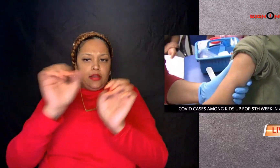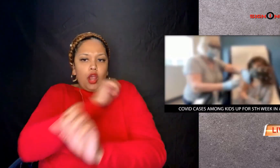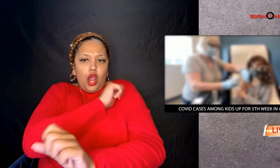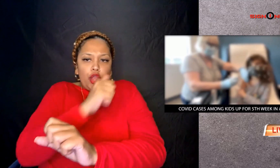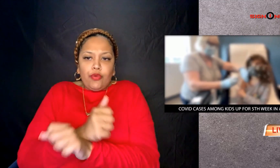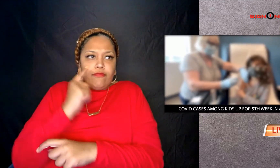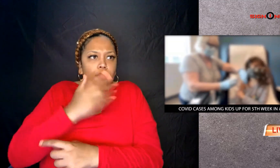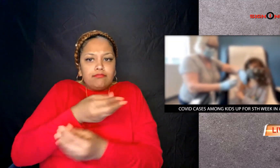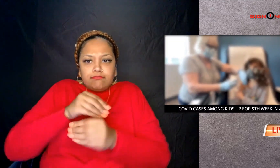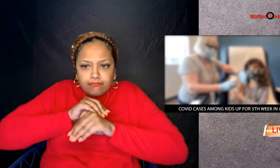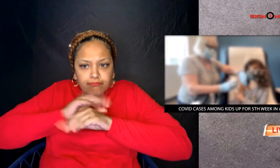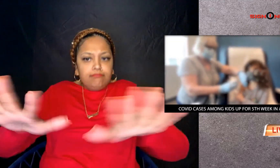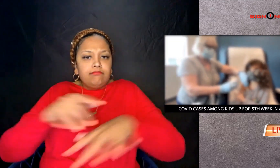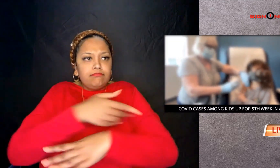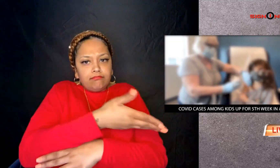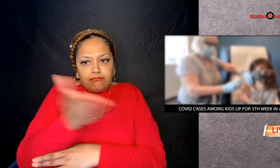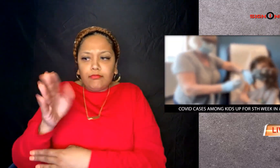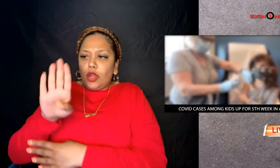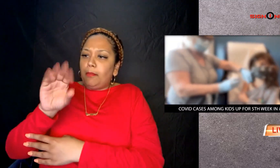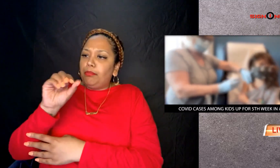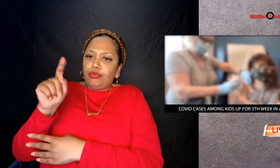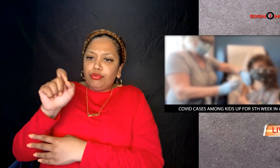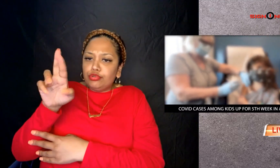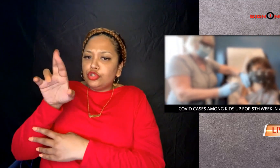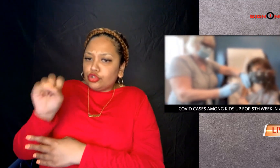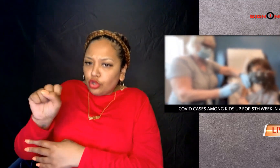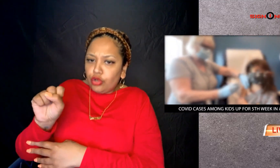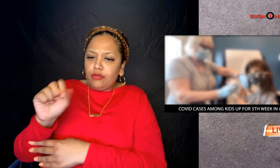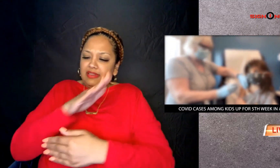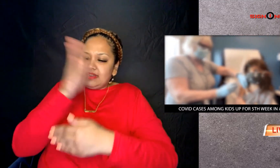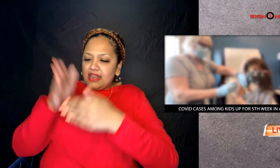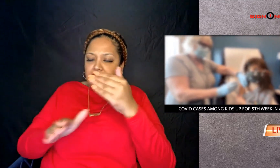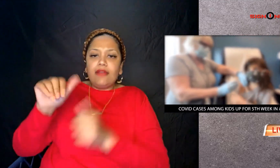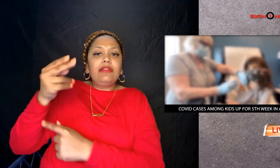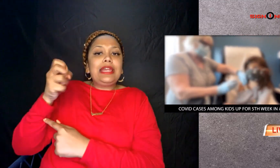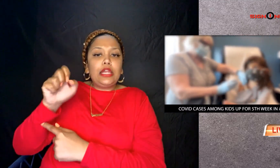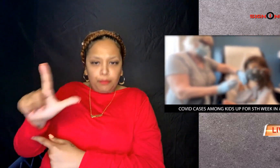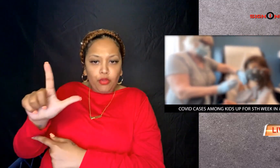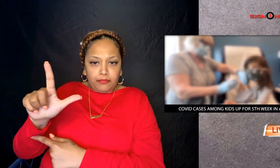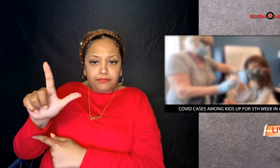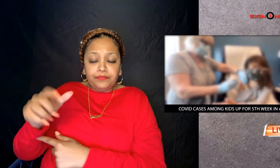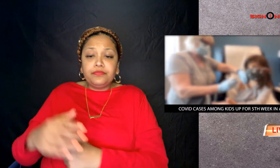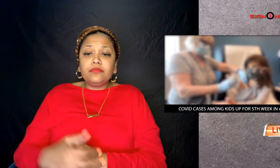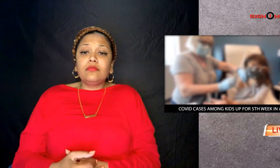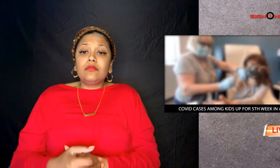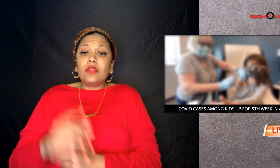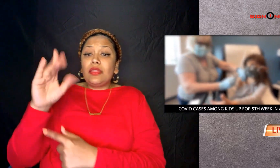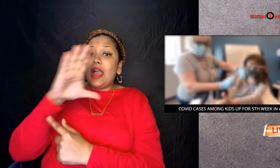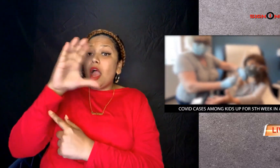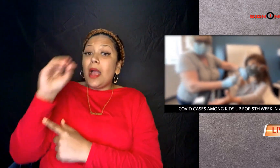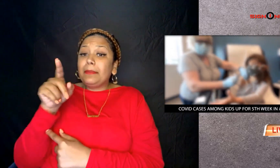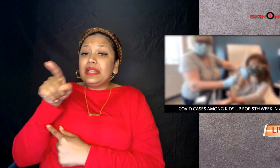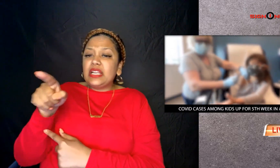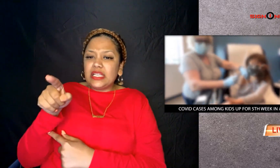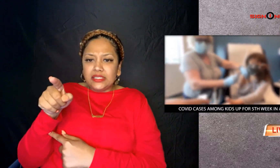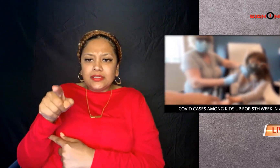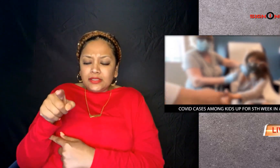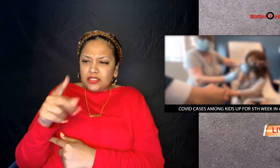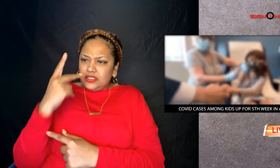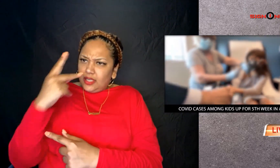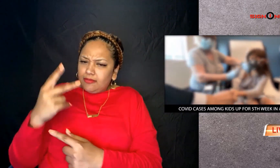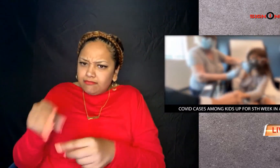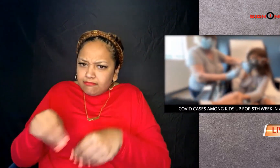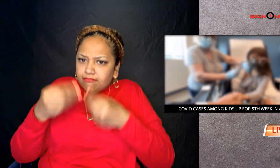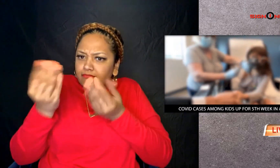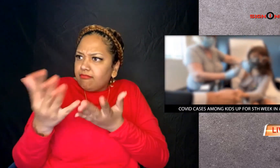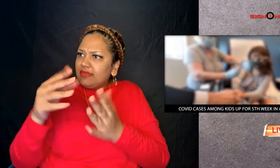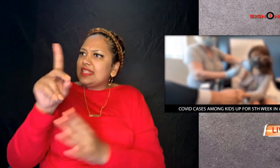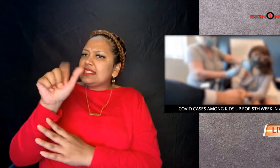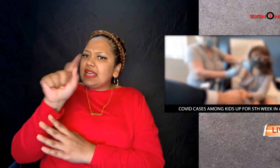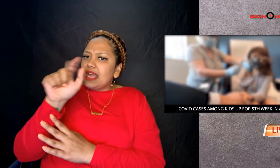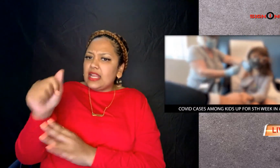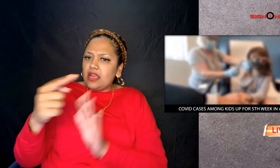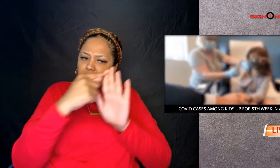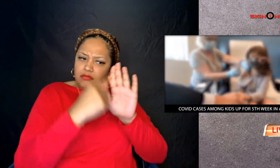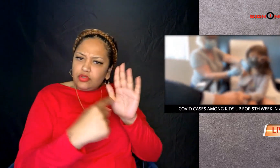Pfizer requested emergency use authorization for its boosters at the end of April the company